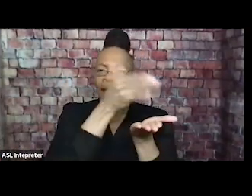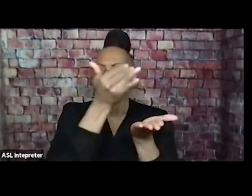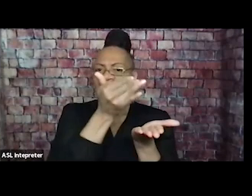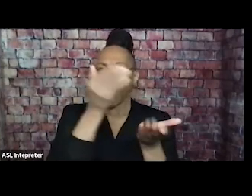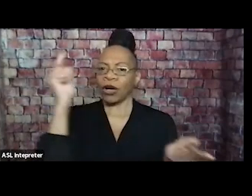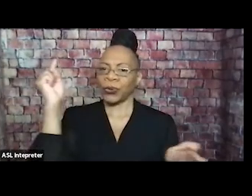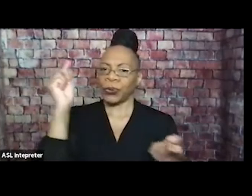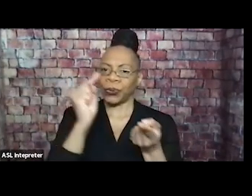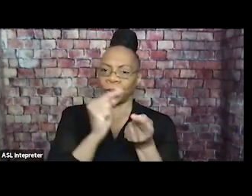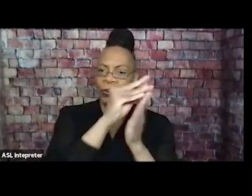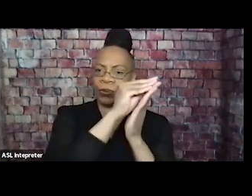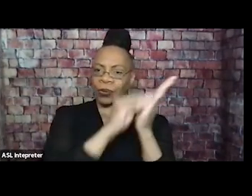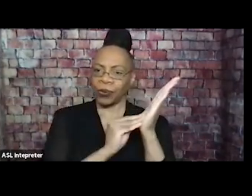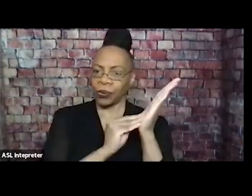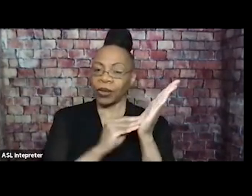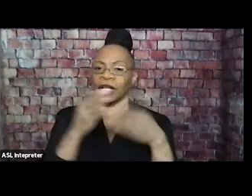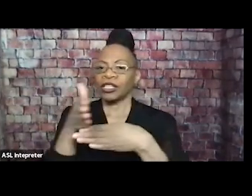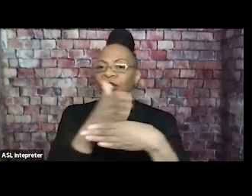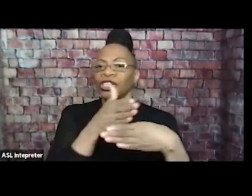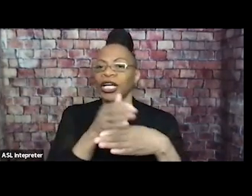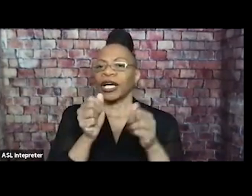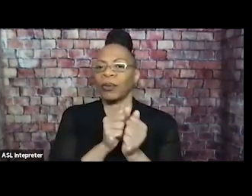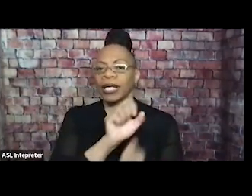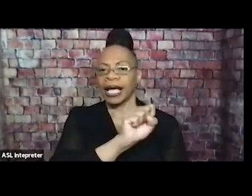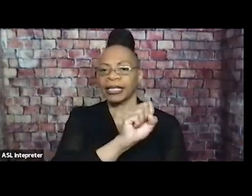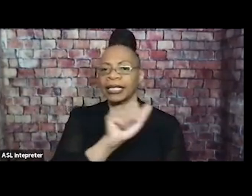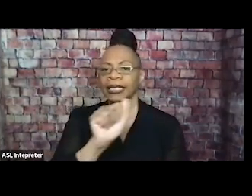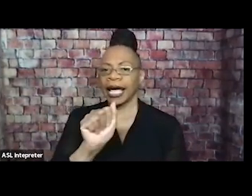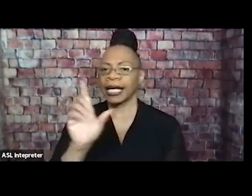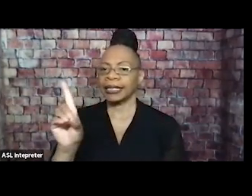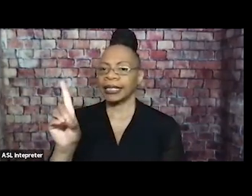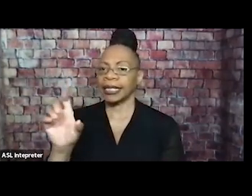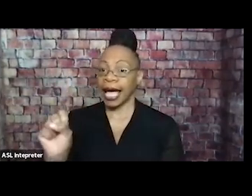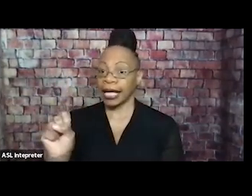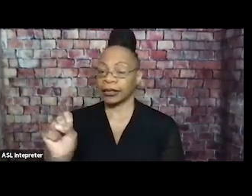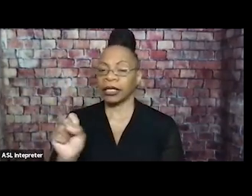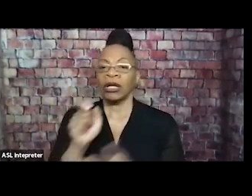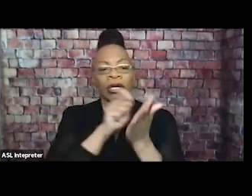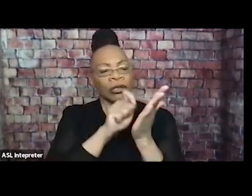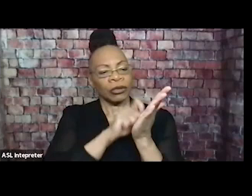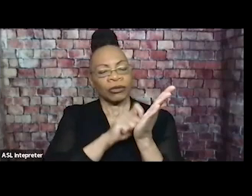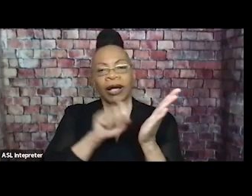that you're gonna share with SSA and DDS. So in order to write the MSR, you need to have medical records.